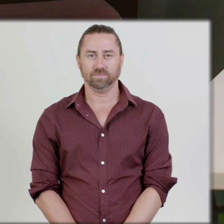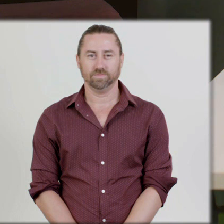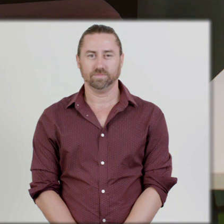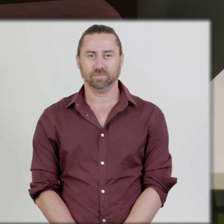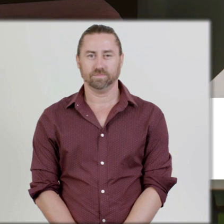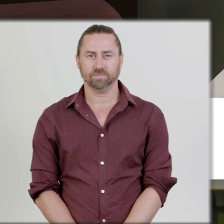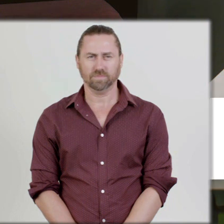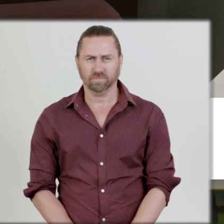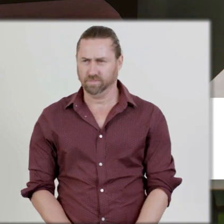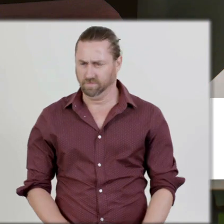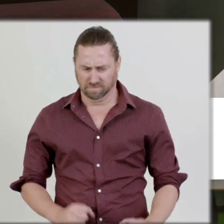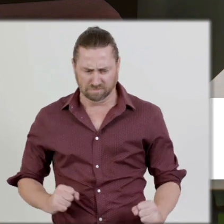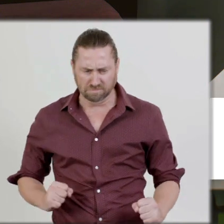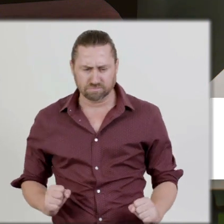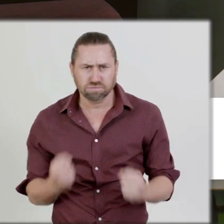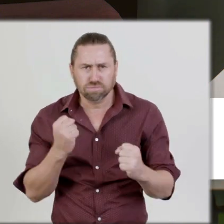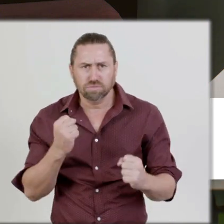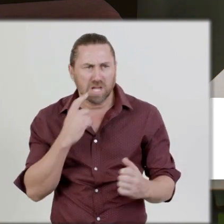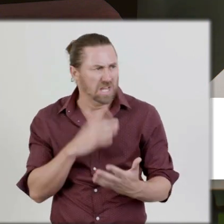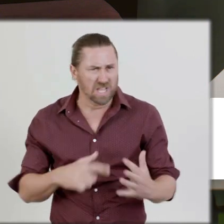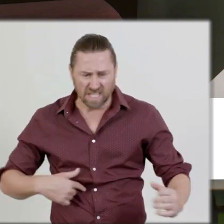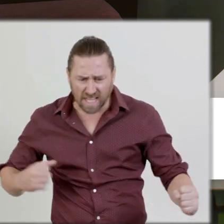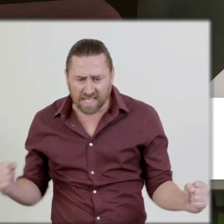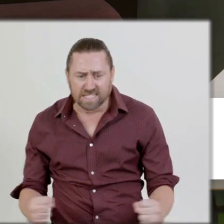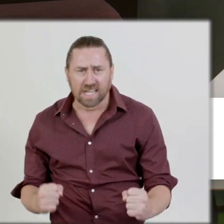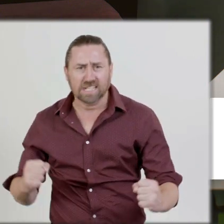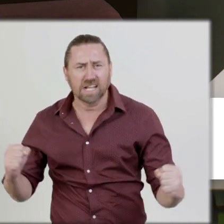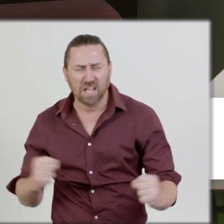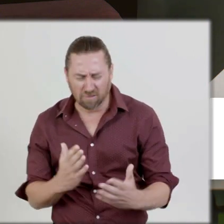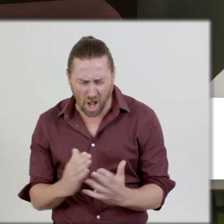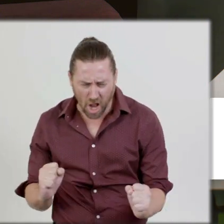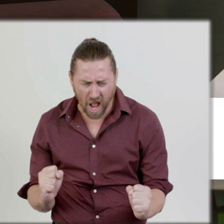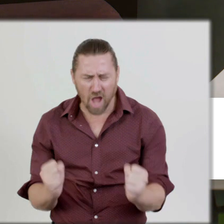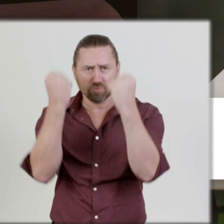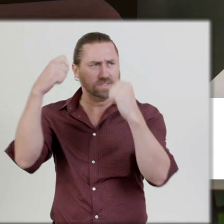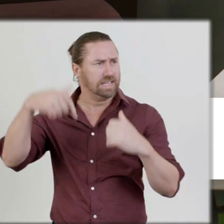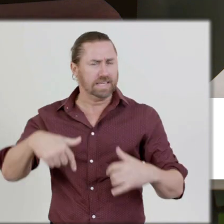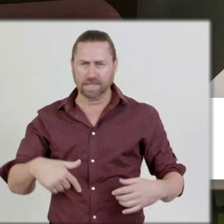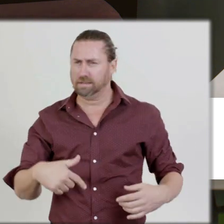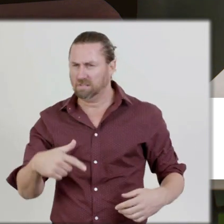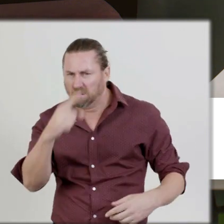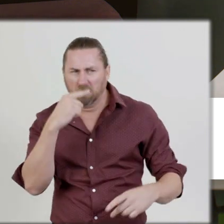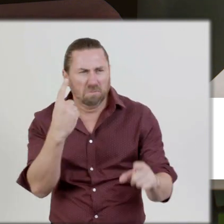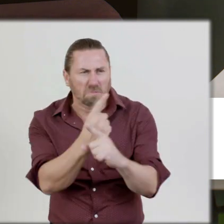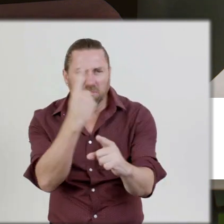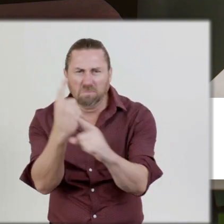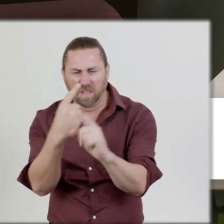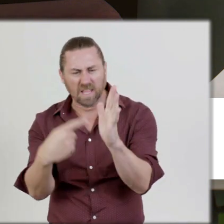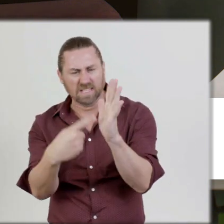Brrr! It's freezing in here. It's so cold. People are saying that the temperature is below zero.